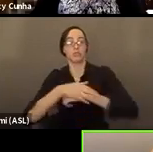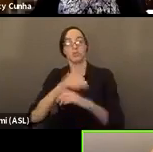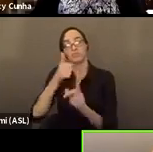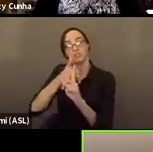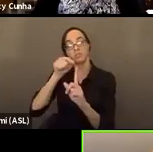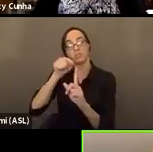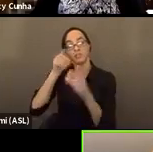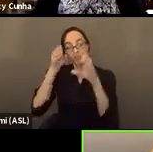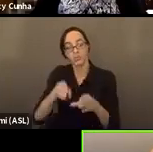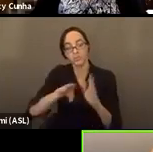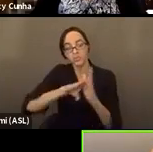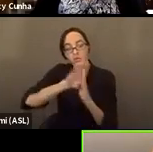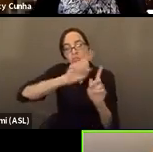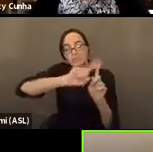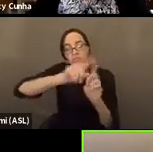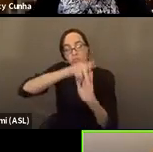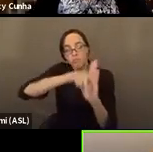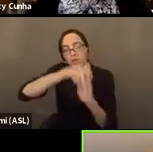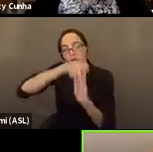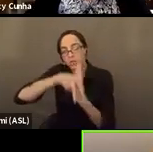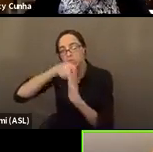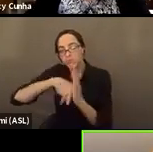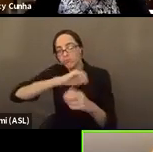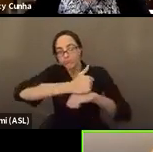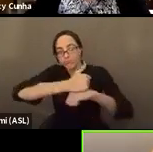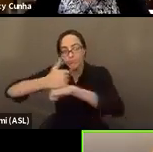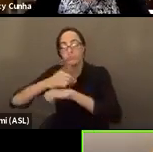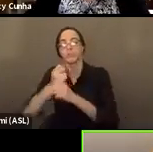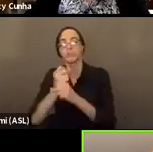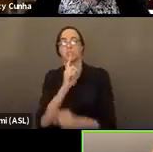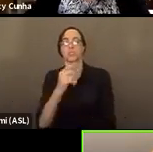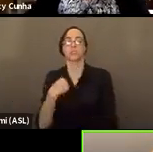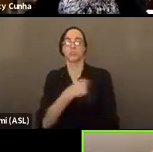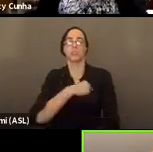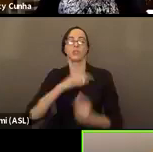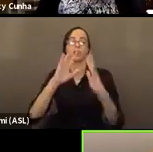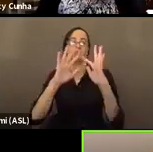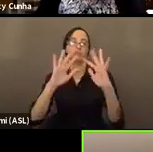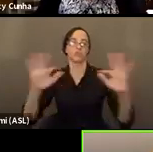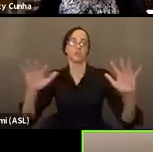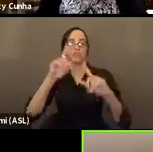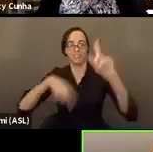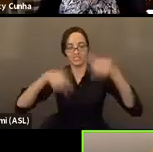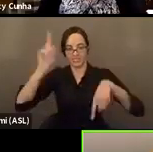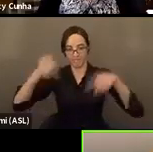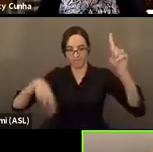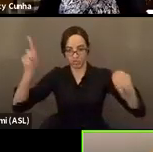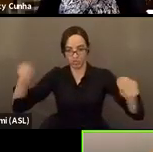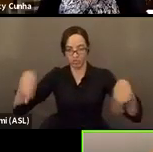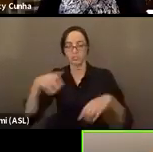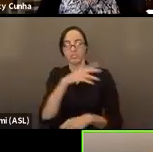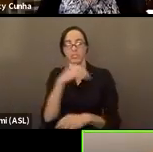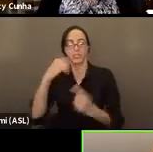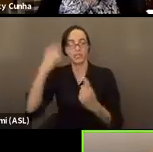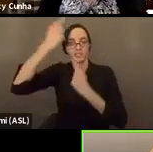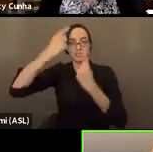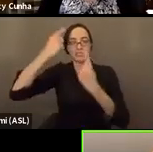so that we can make sure that we are diverse and take in consideration of different cultures